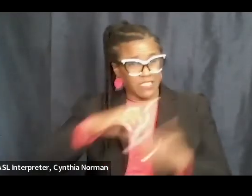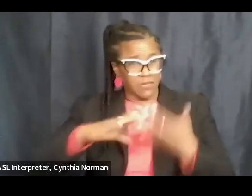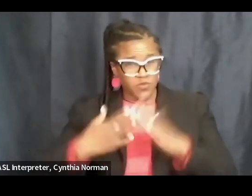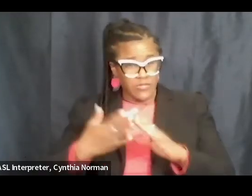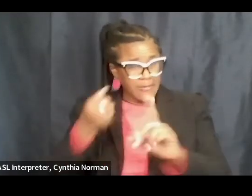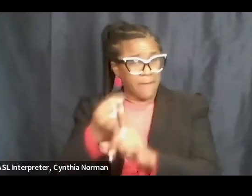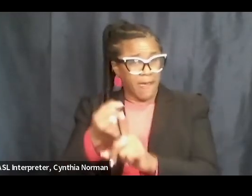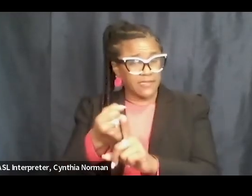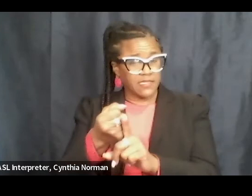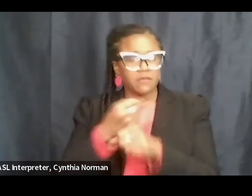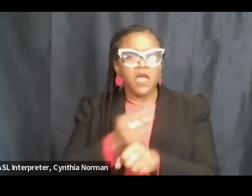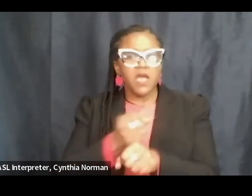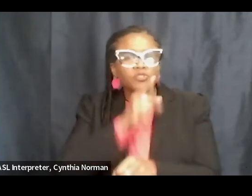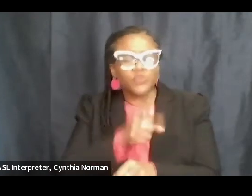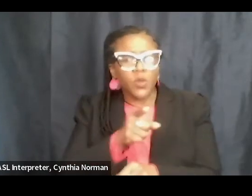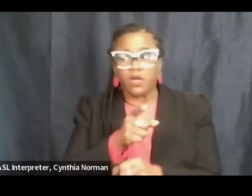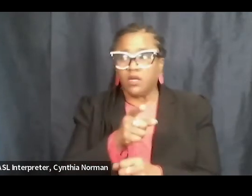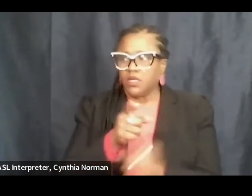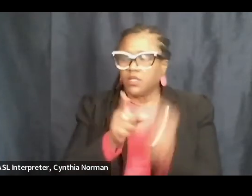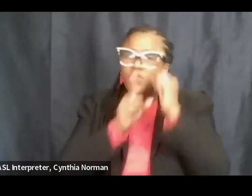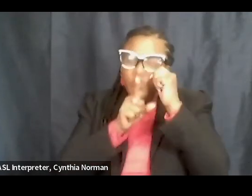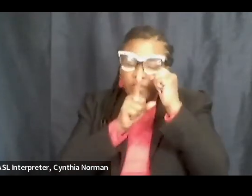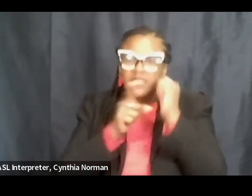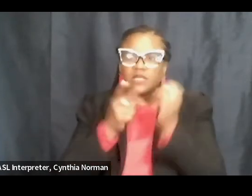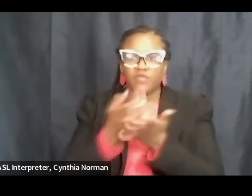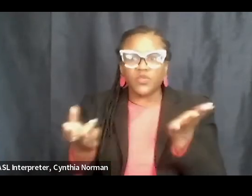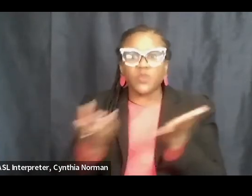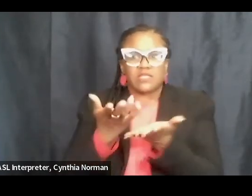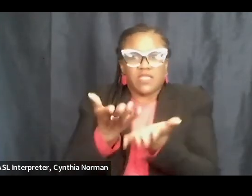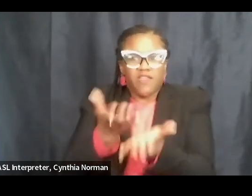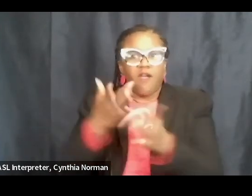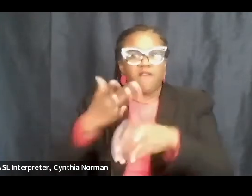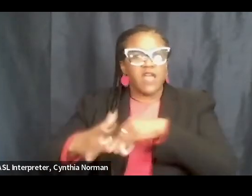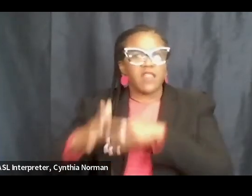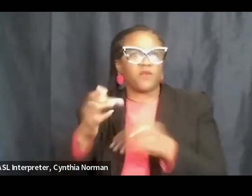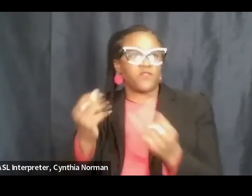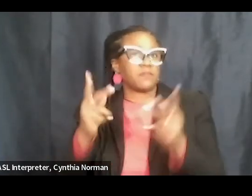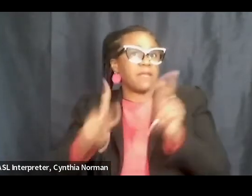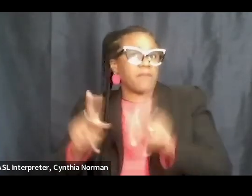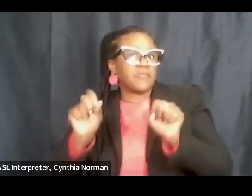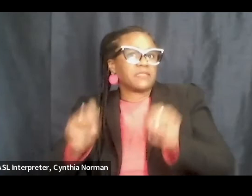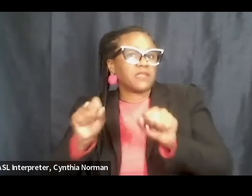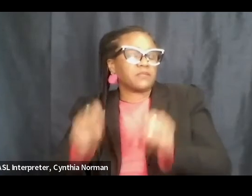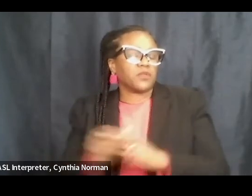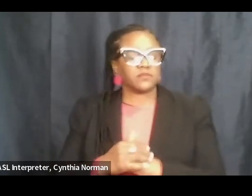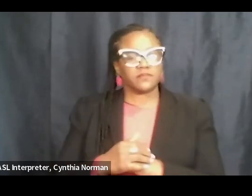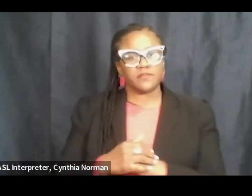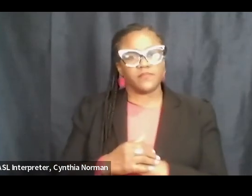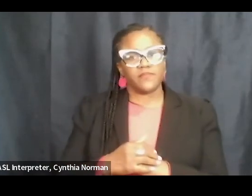that needs are met for as many people as possible. And let me just say, I greatly admire their work,